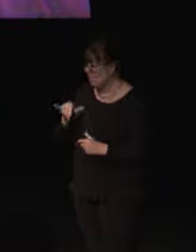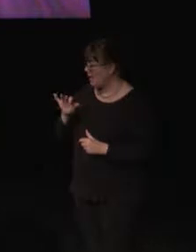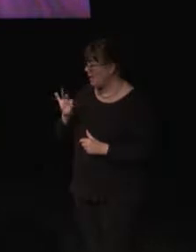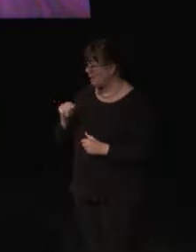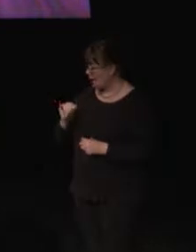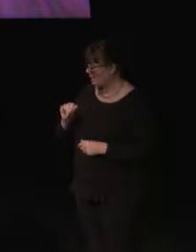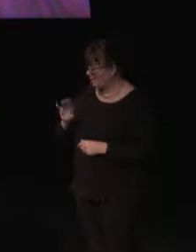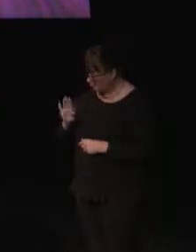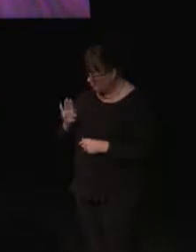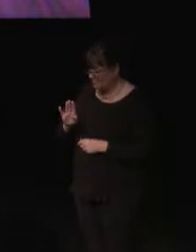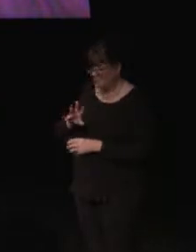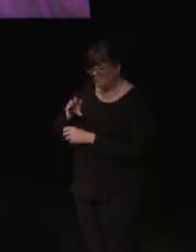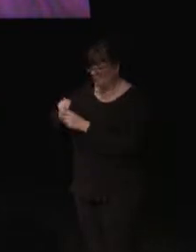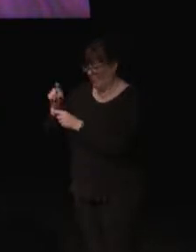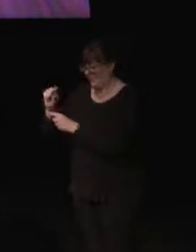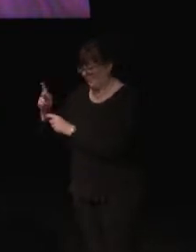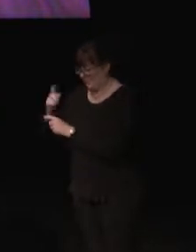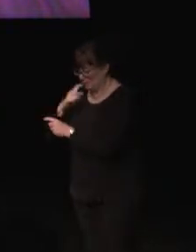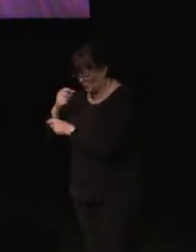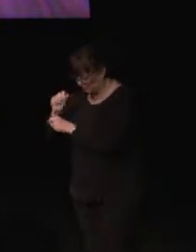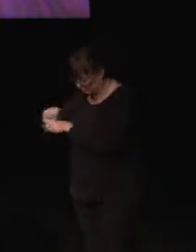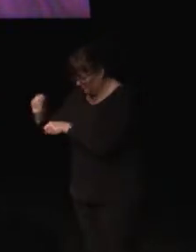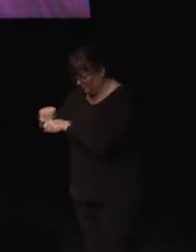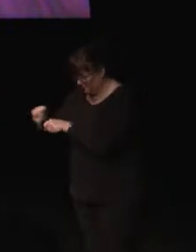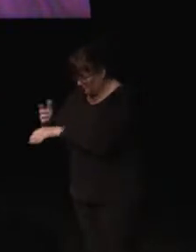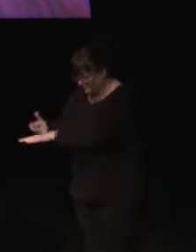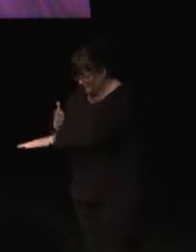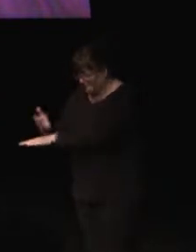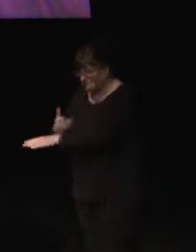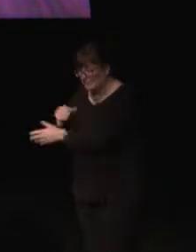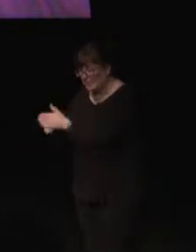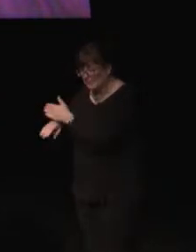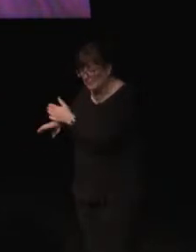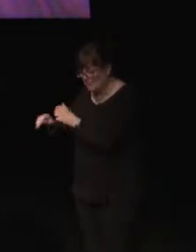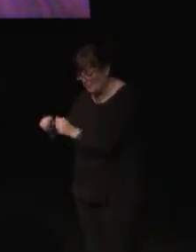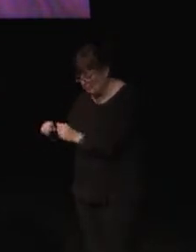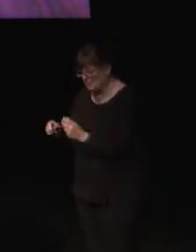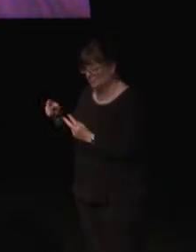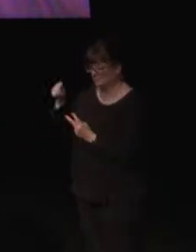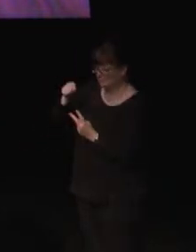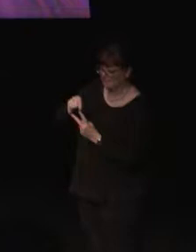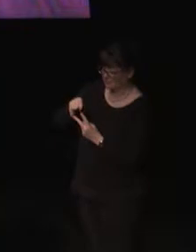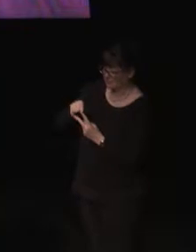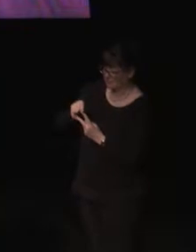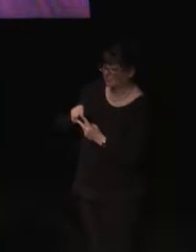have been working on to make this experience more accessible. One is Speech-to-Text.